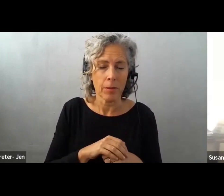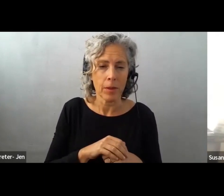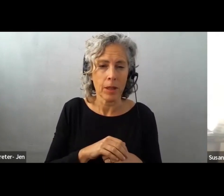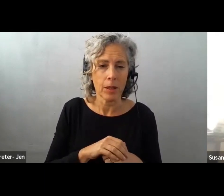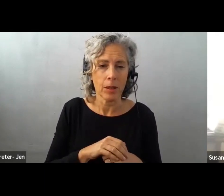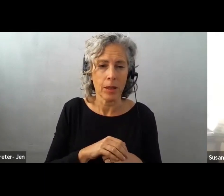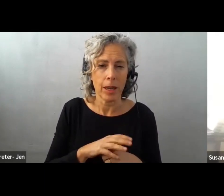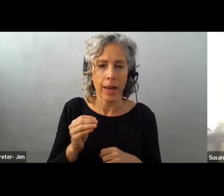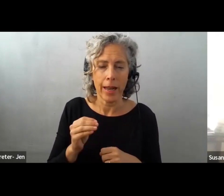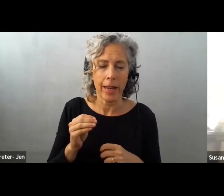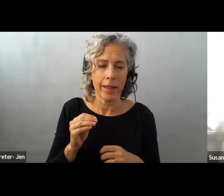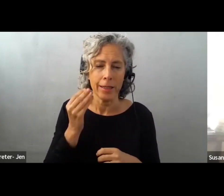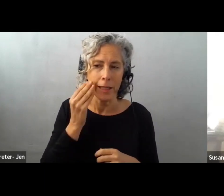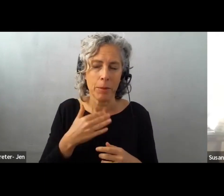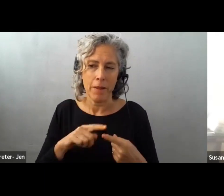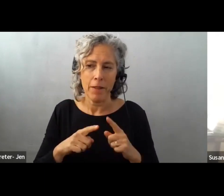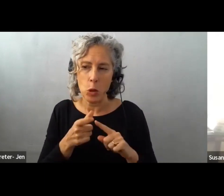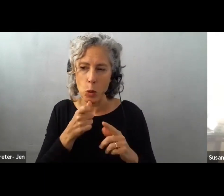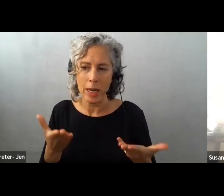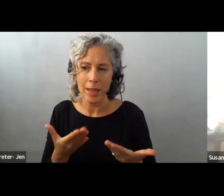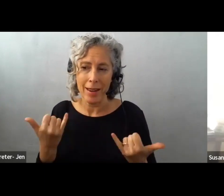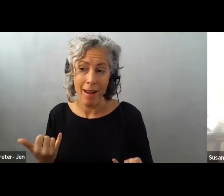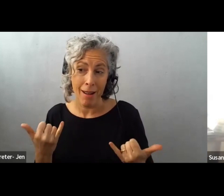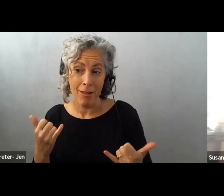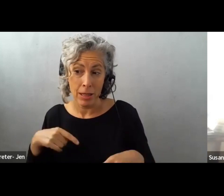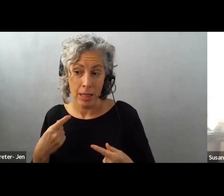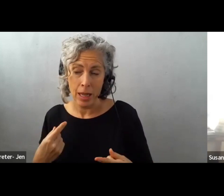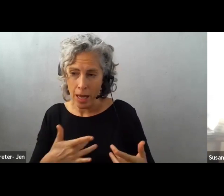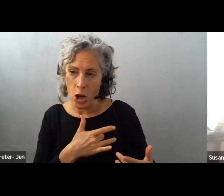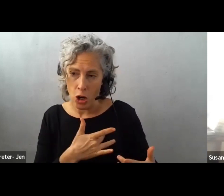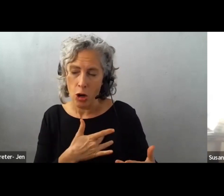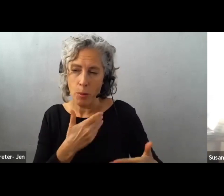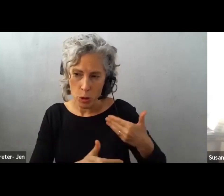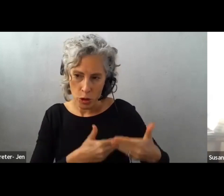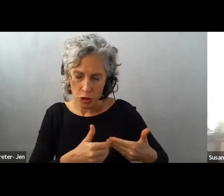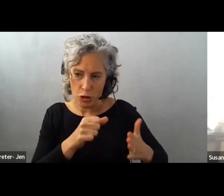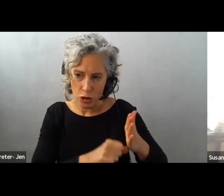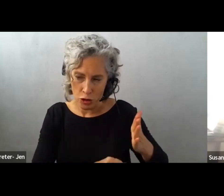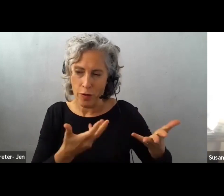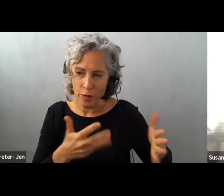just to tell my friends who are on here, I've had a heart procedure, I'm much better. But